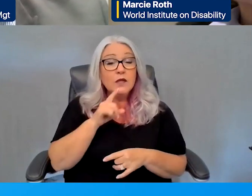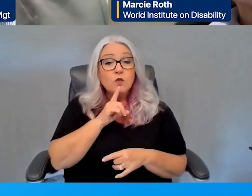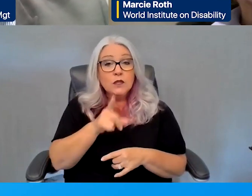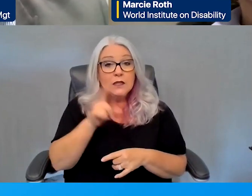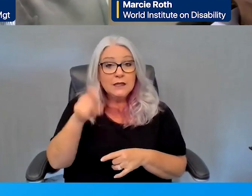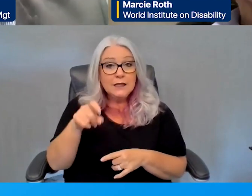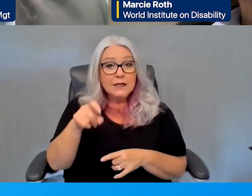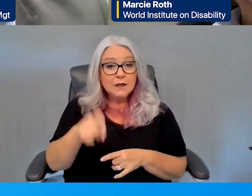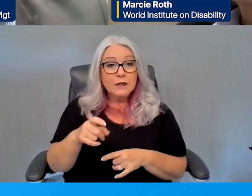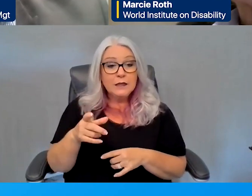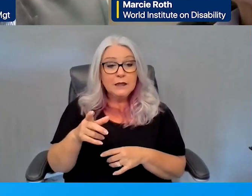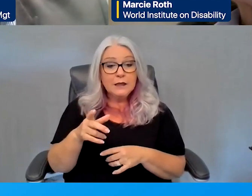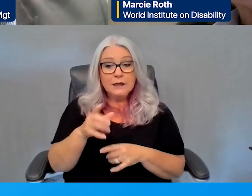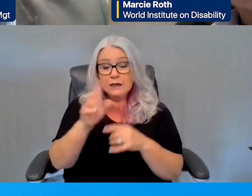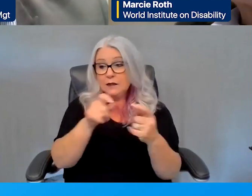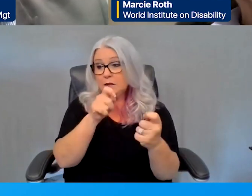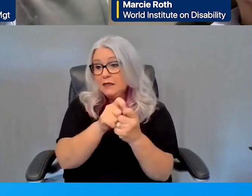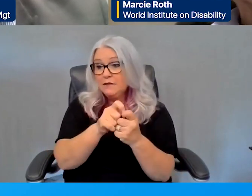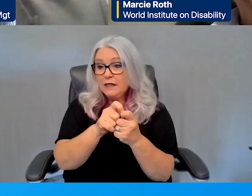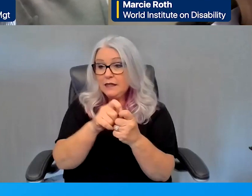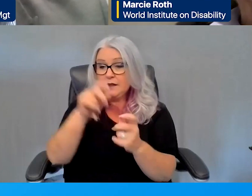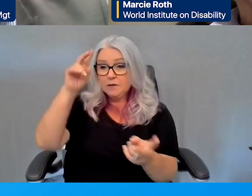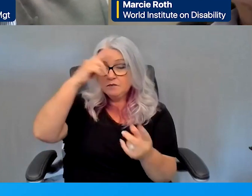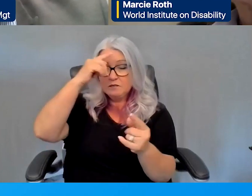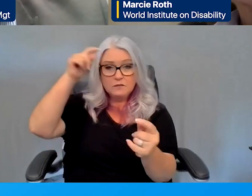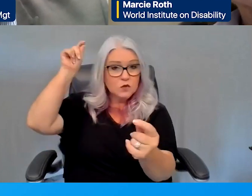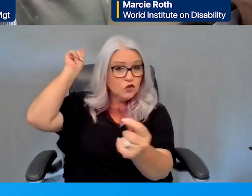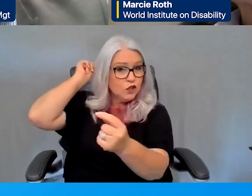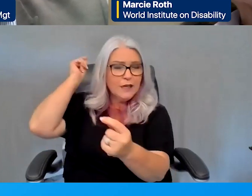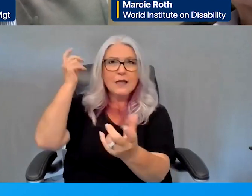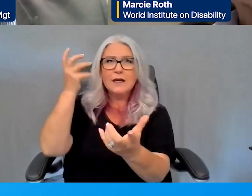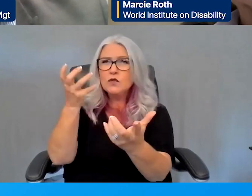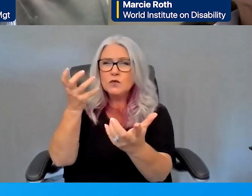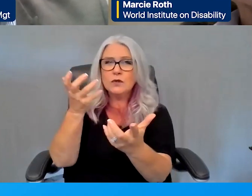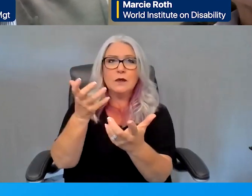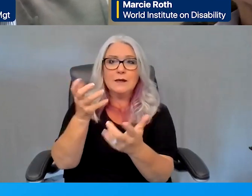a kind of paradigm shift that doesn't just bring people with